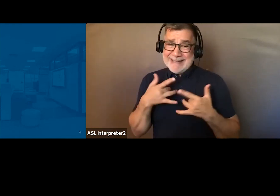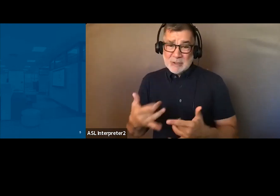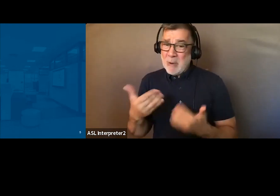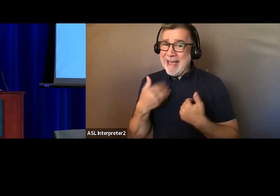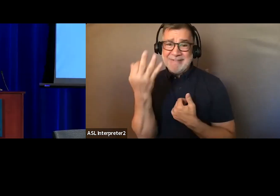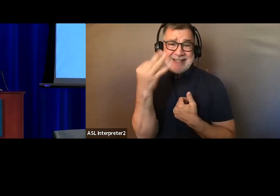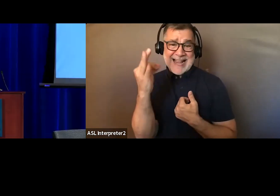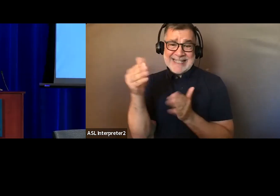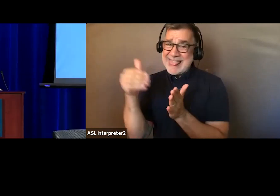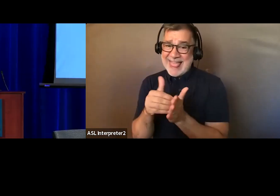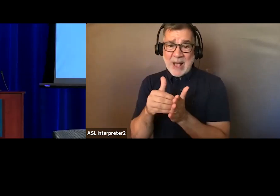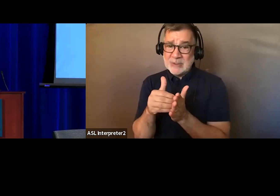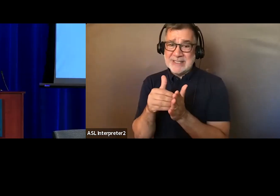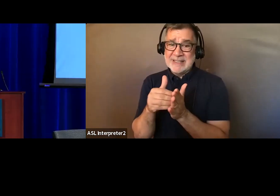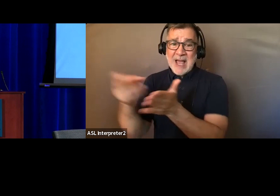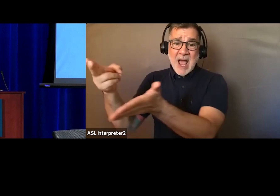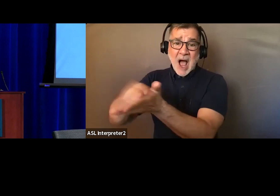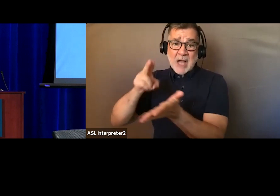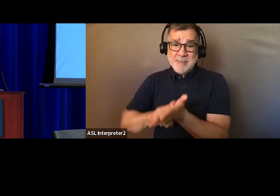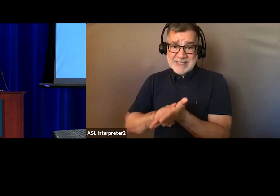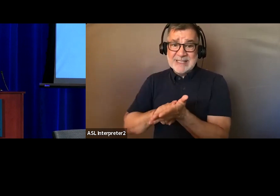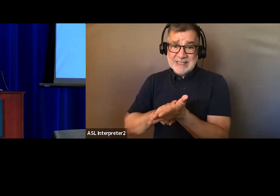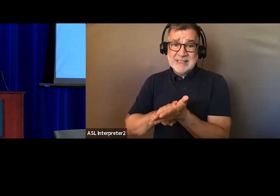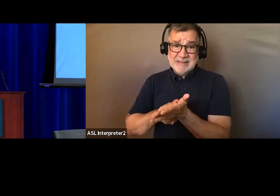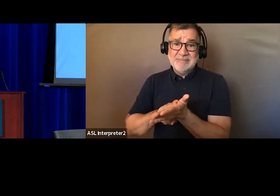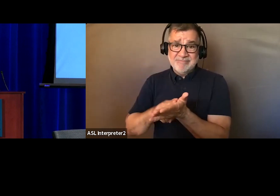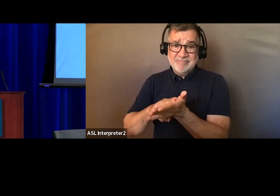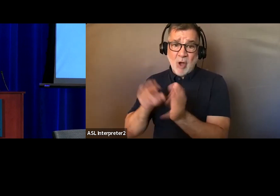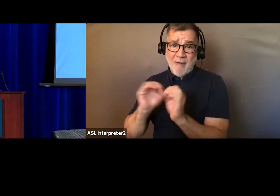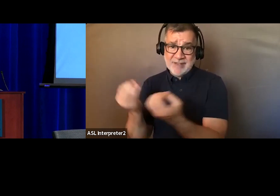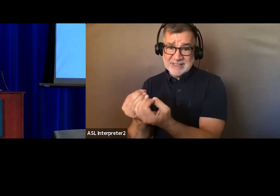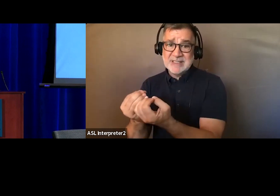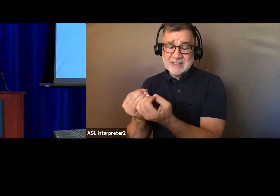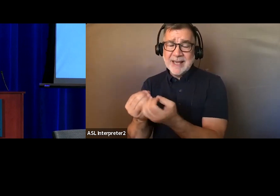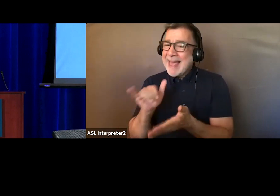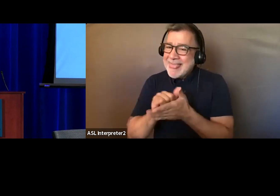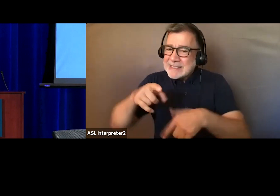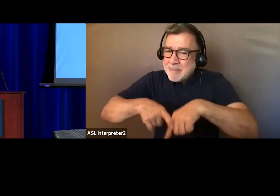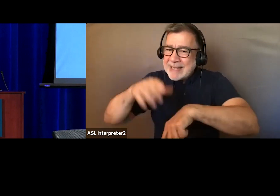And that is, those are based on the space assignments and the rent